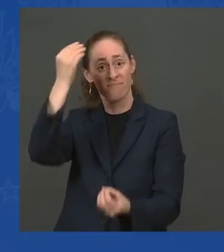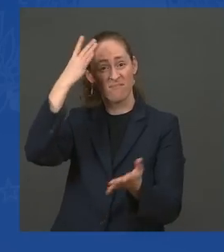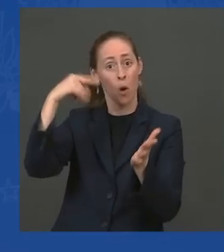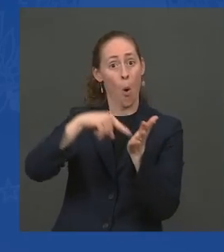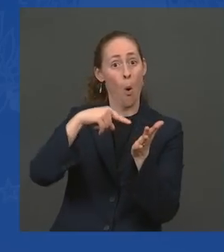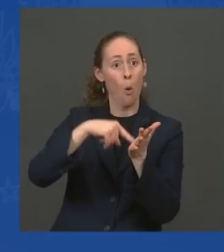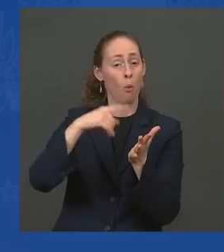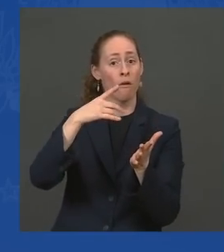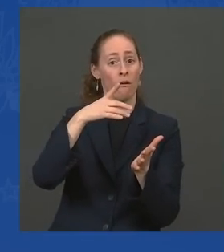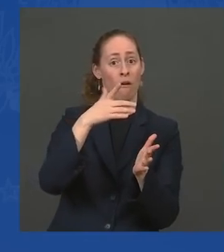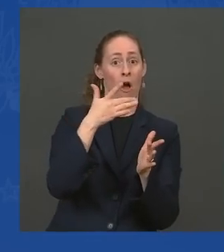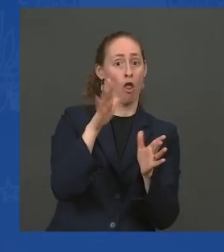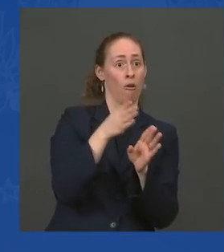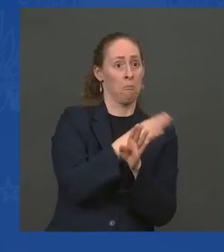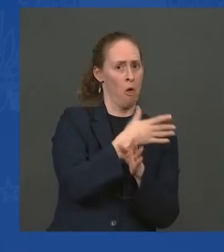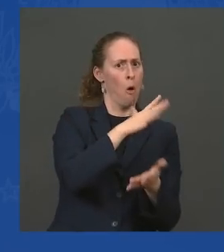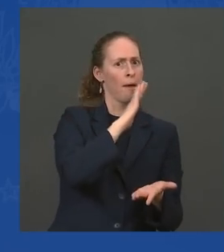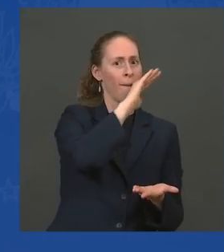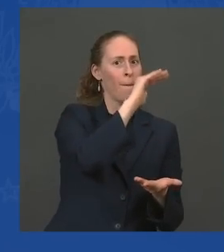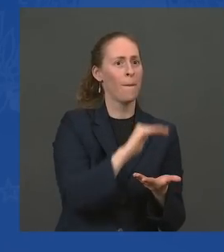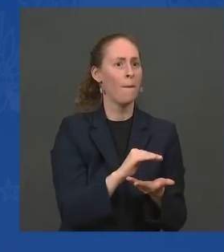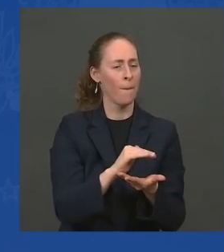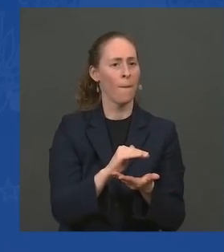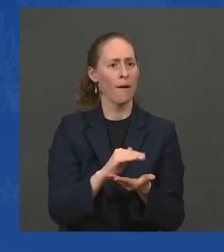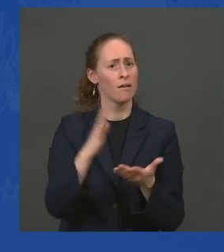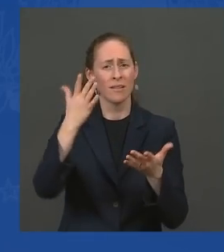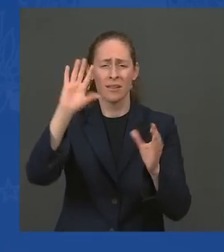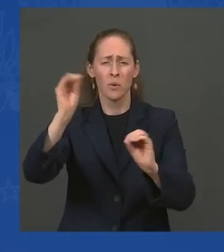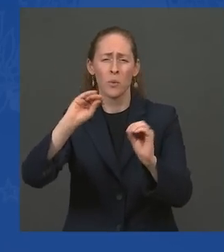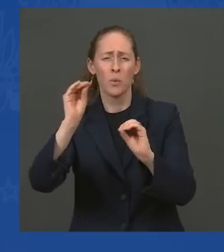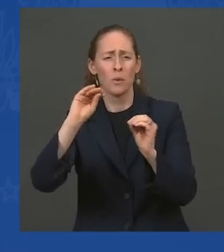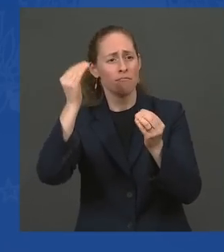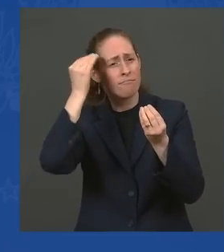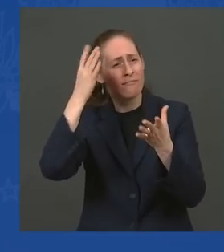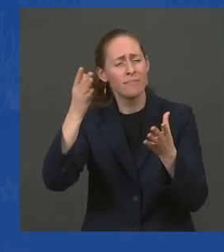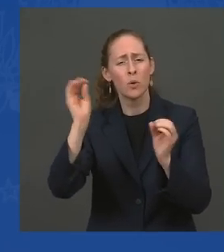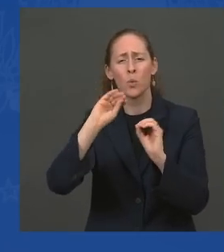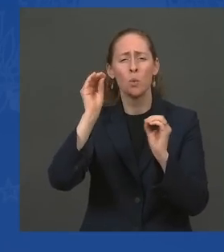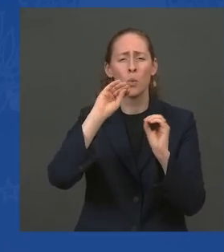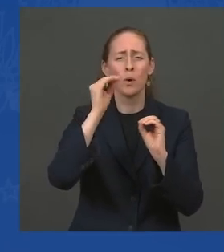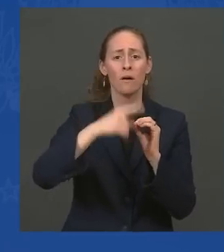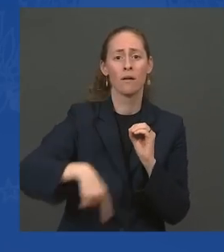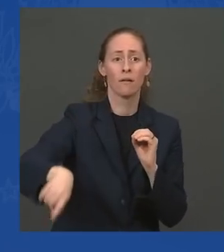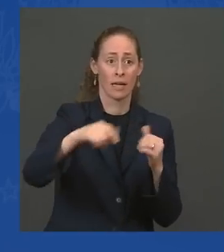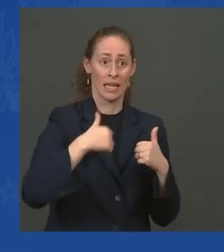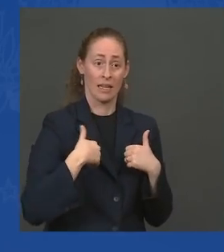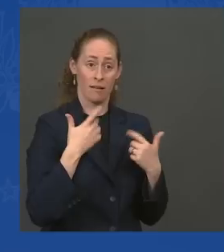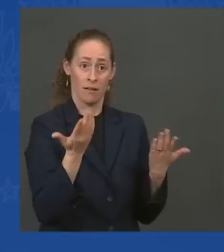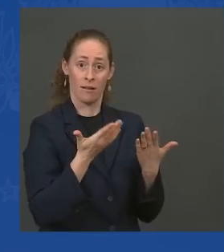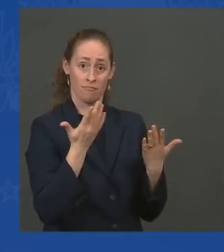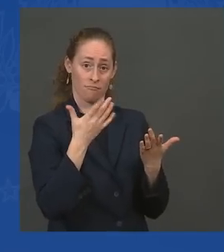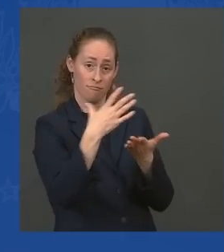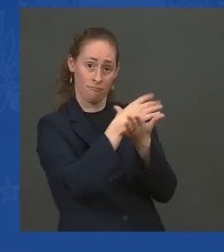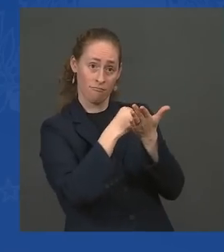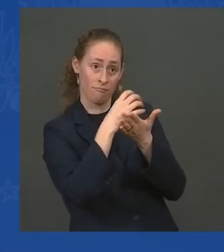And again, no one in America earning less than $400,000